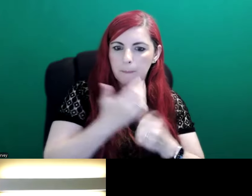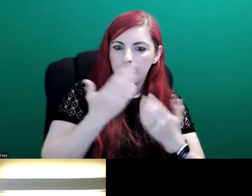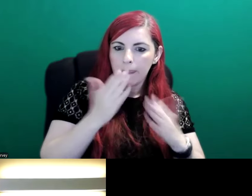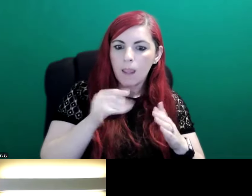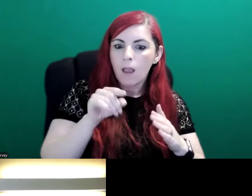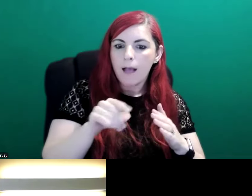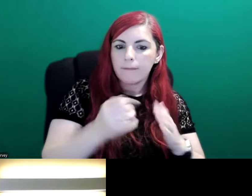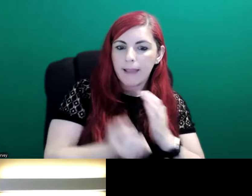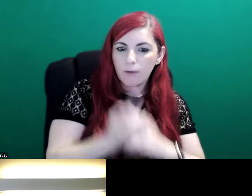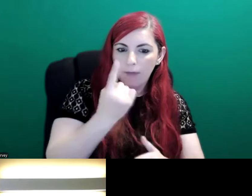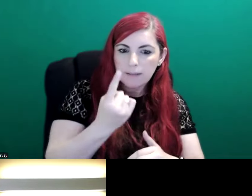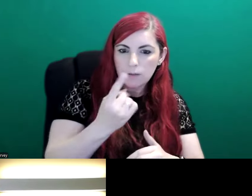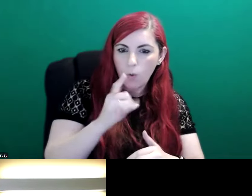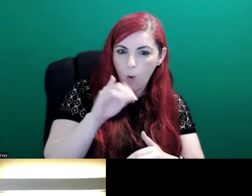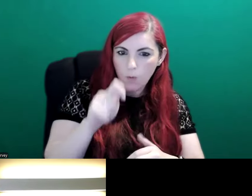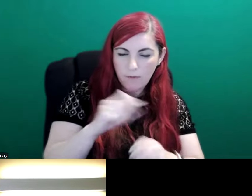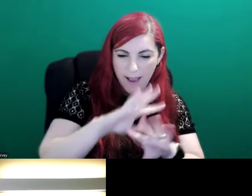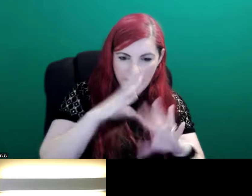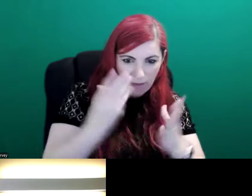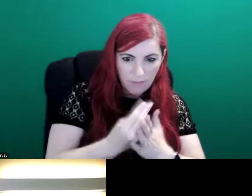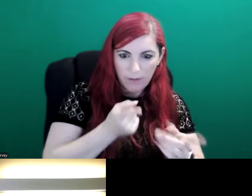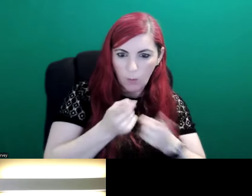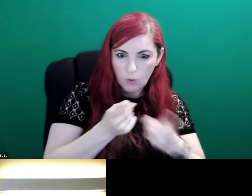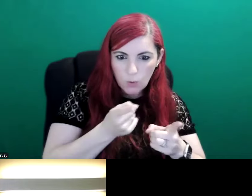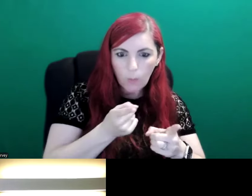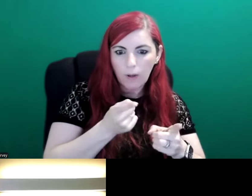for every single thing that we're doing, so all of the tours, all of the workshops,